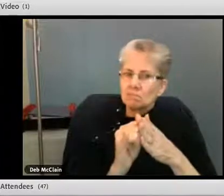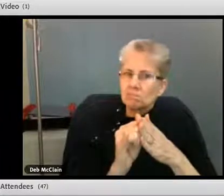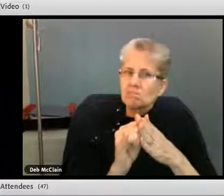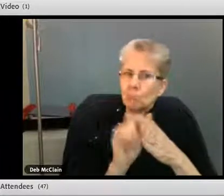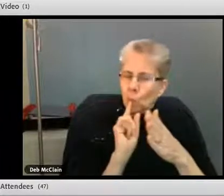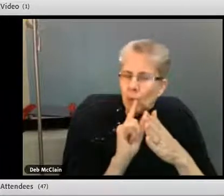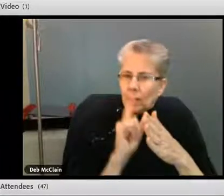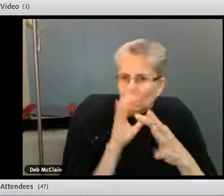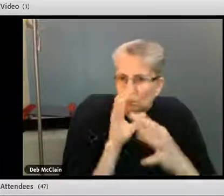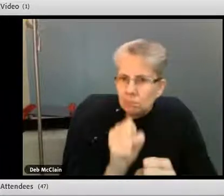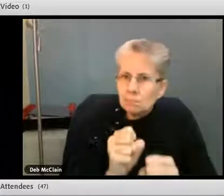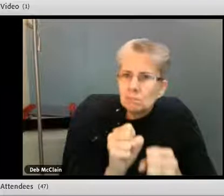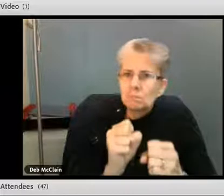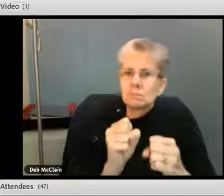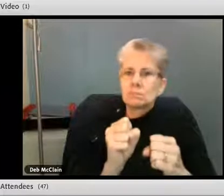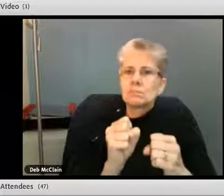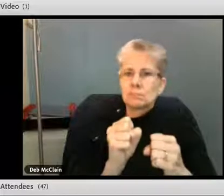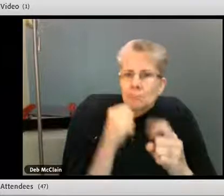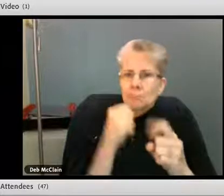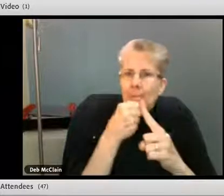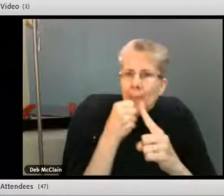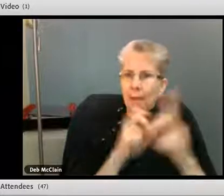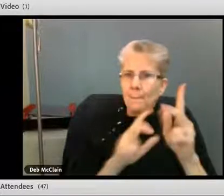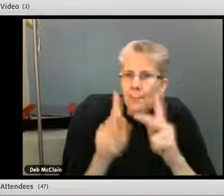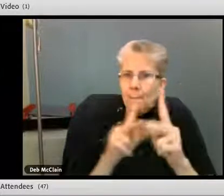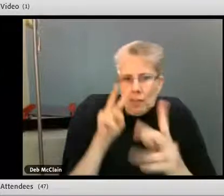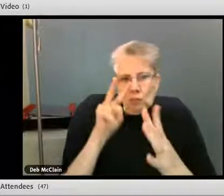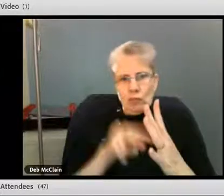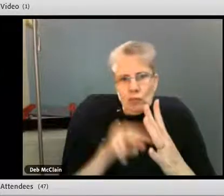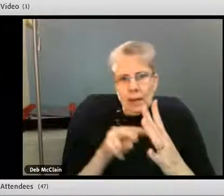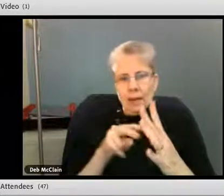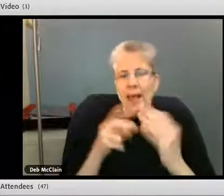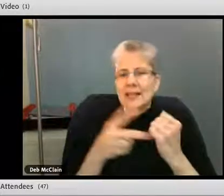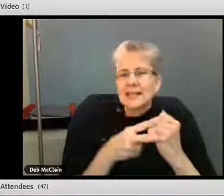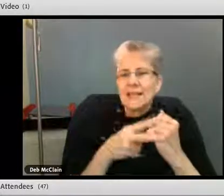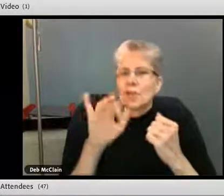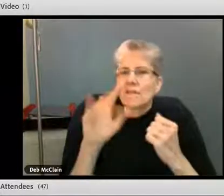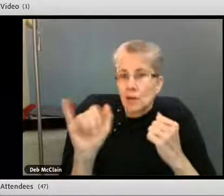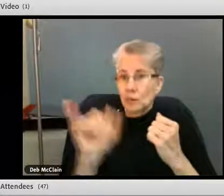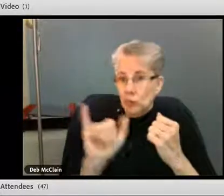And then same goes for your font, as well. Margaret was saying, "I was told in marketing class